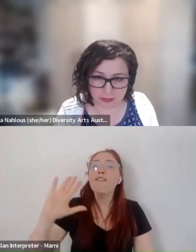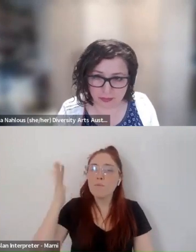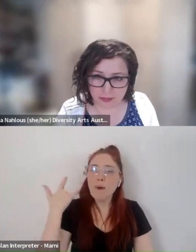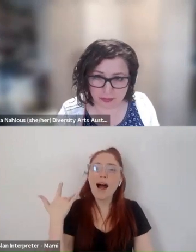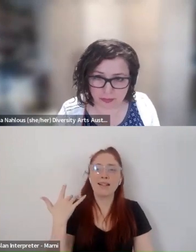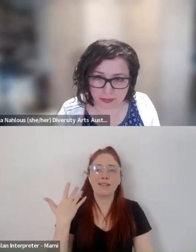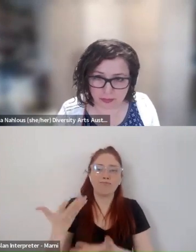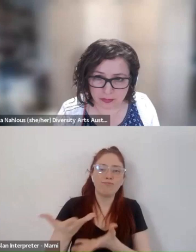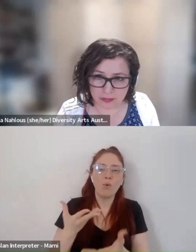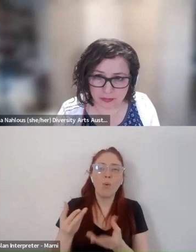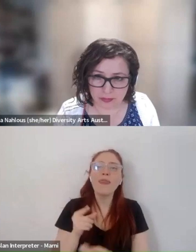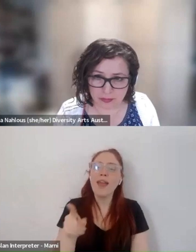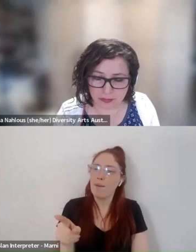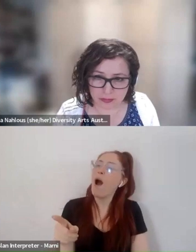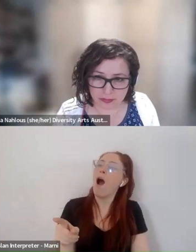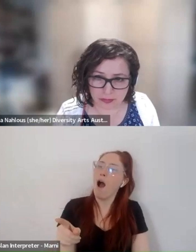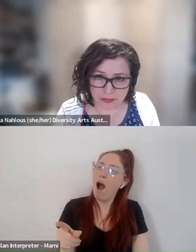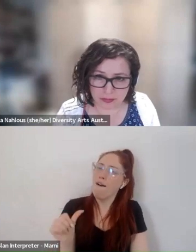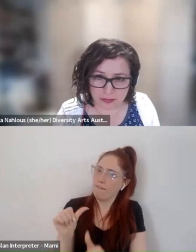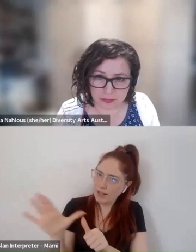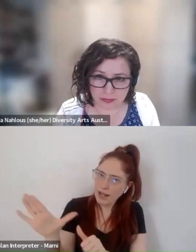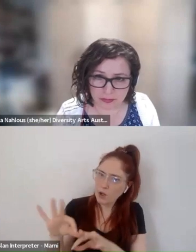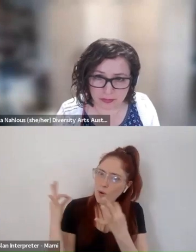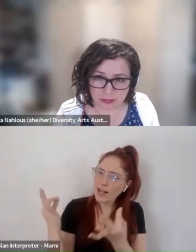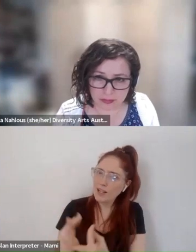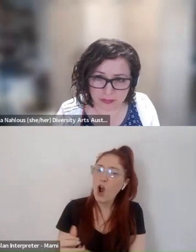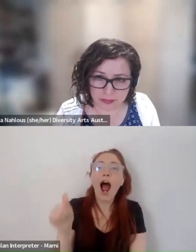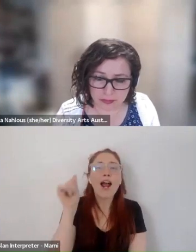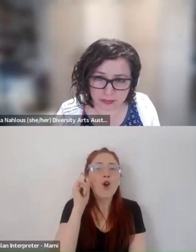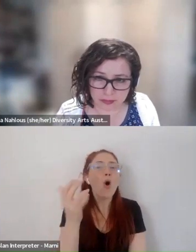fantastic. But there there are, we do actually have quite a few.